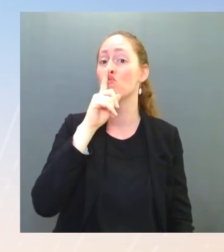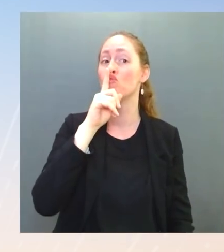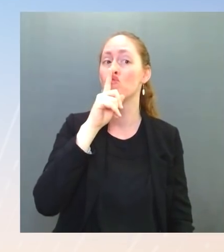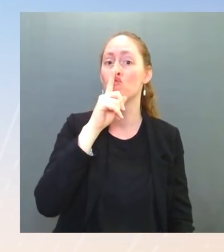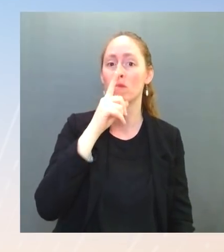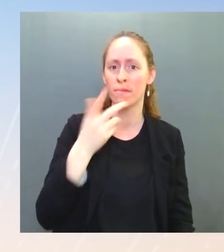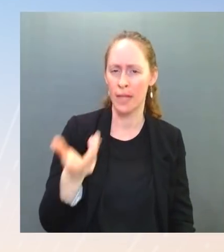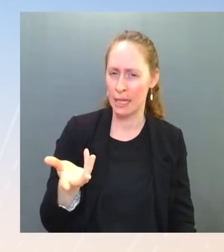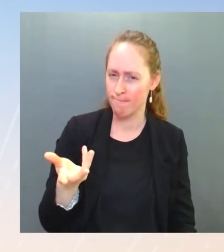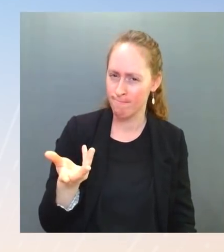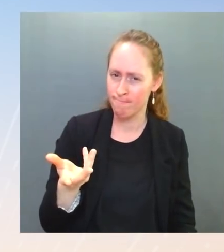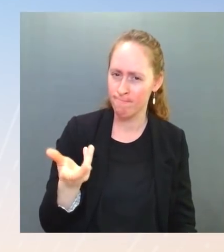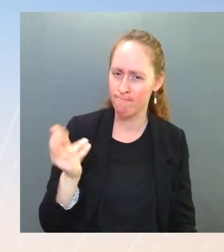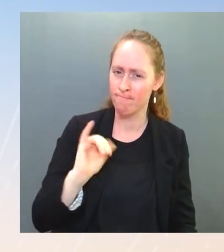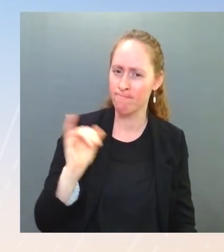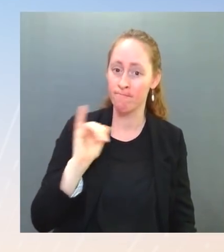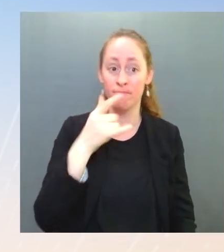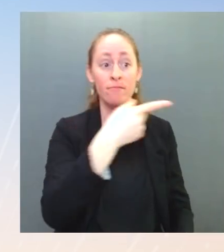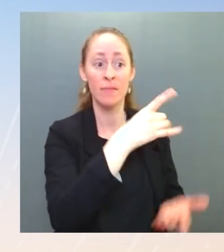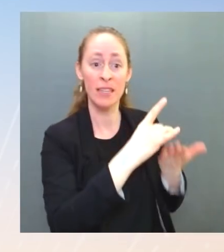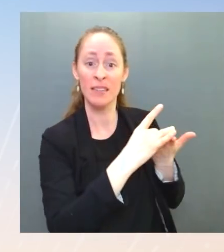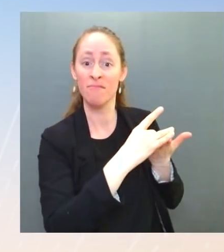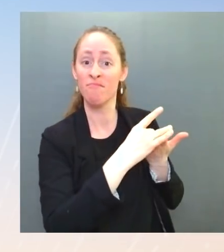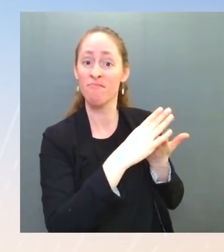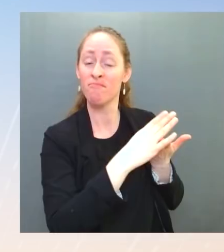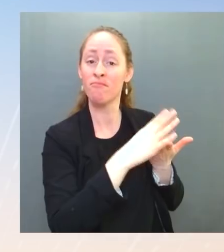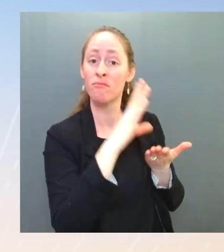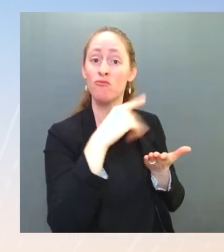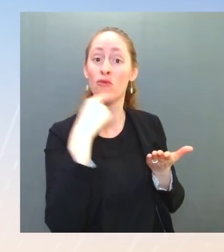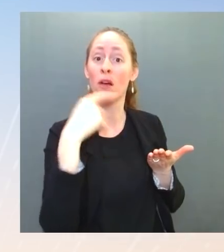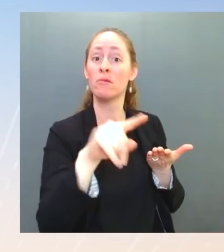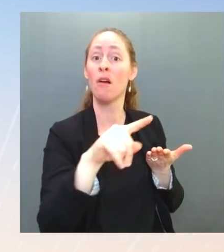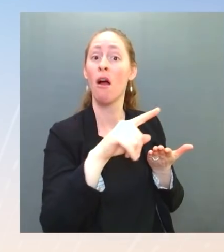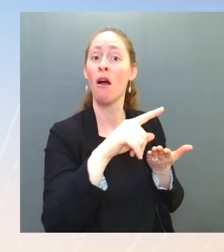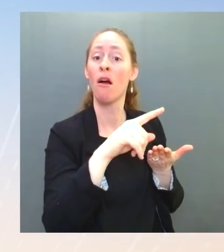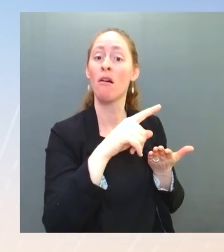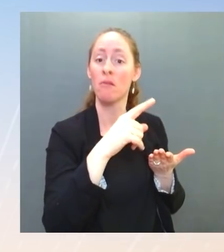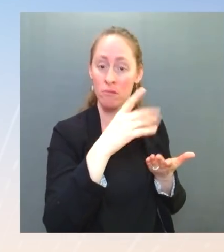Do you all consider India an example of a failure